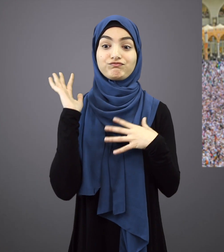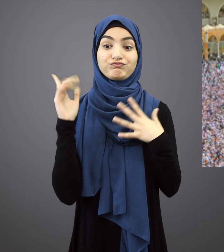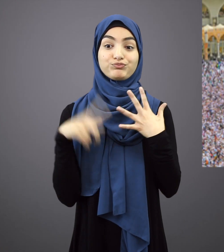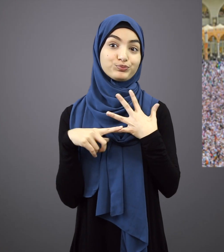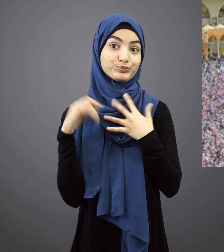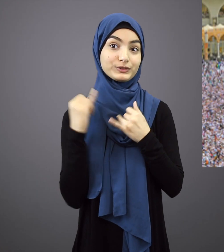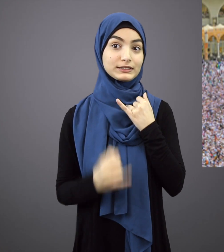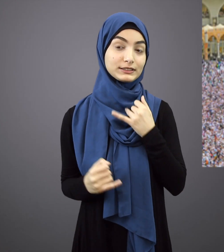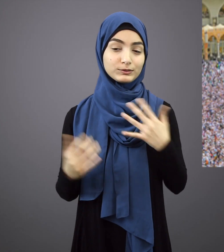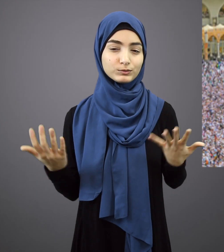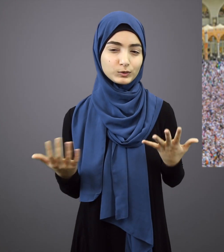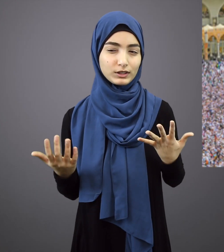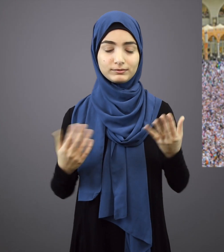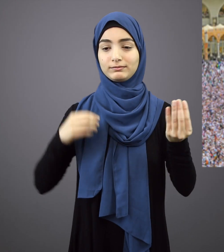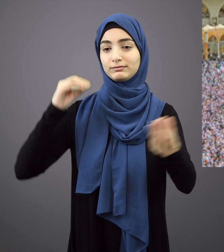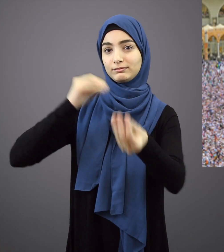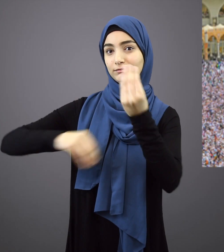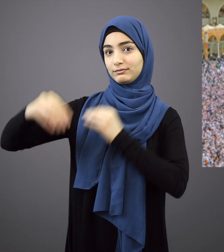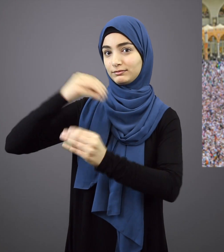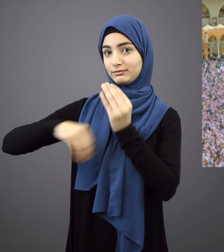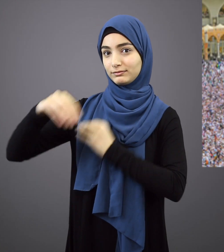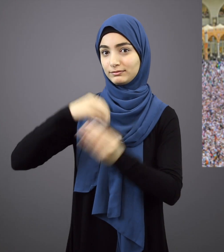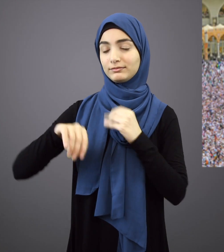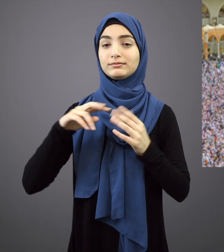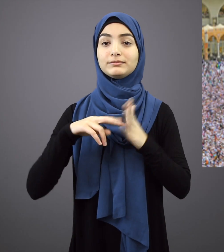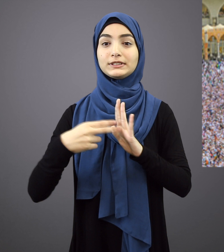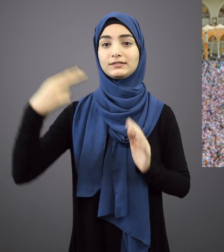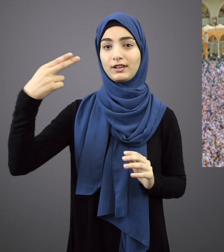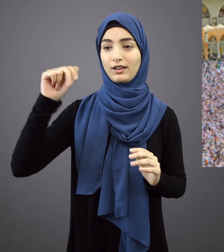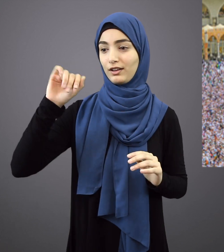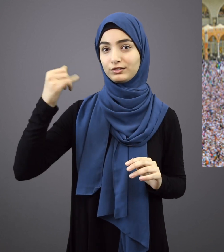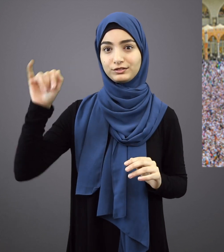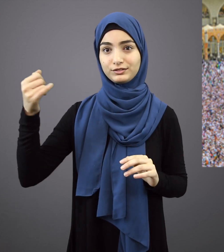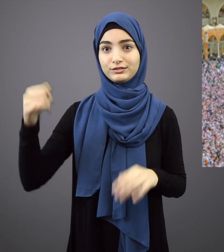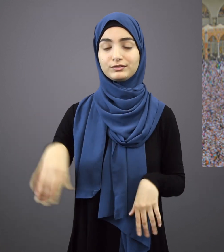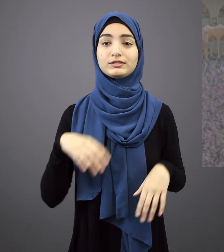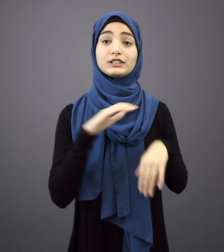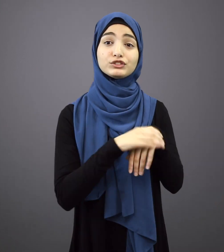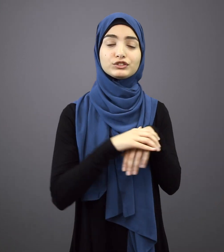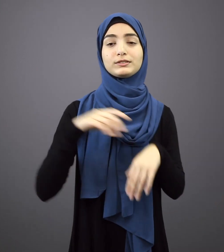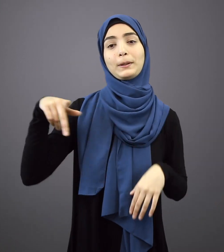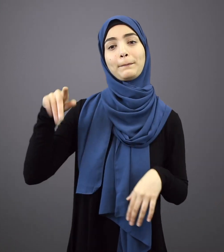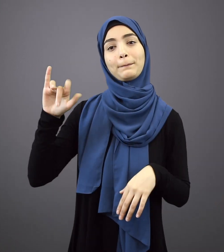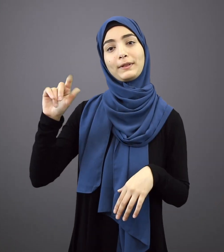Lastly, hajj or pilgrimage in ASL/English